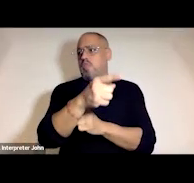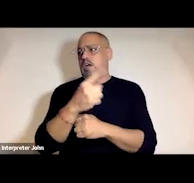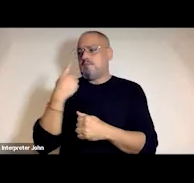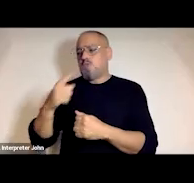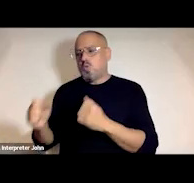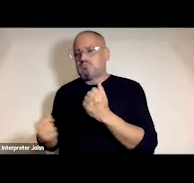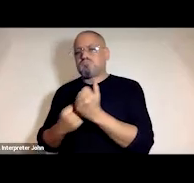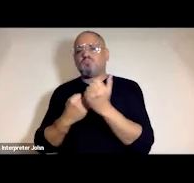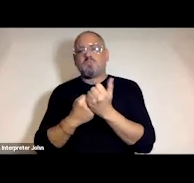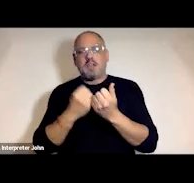about a person's work history.